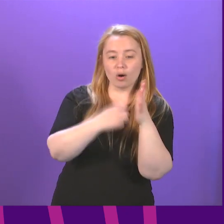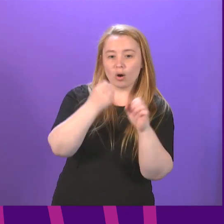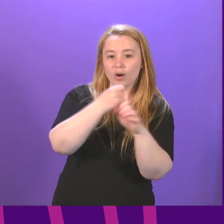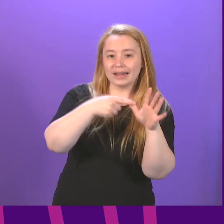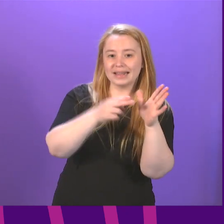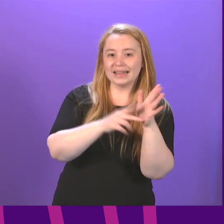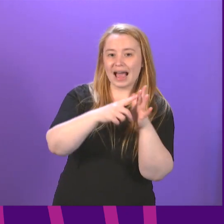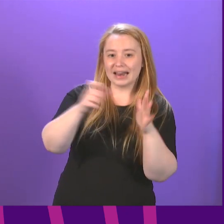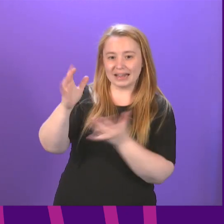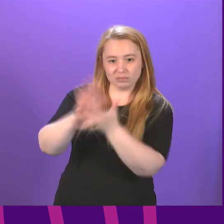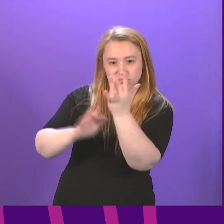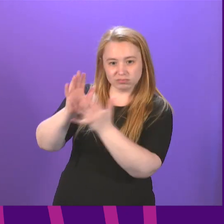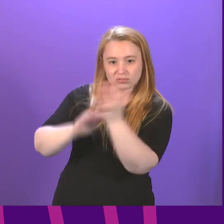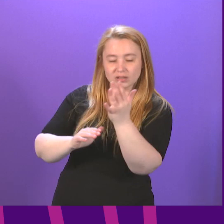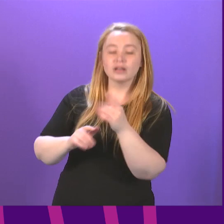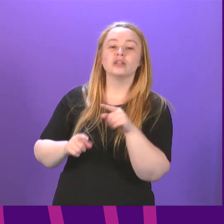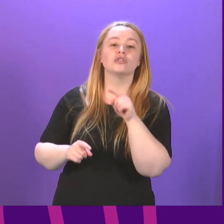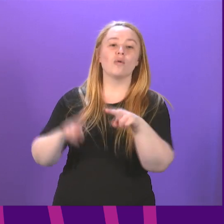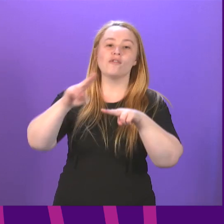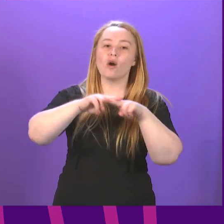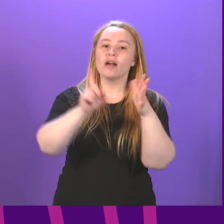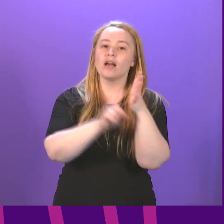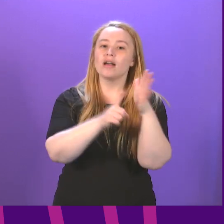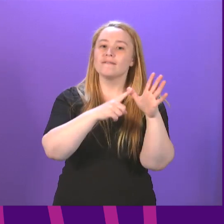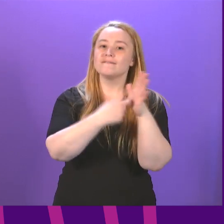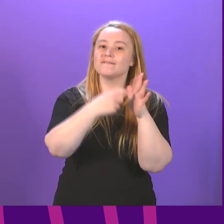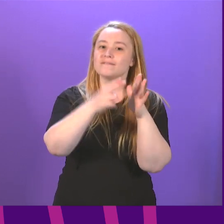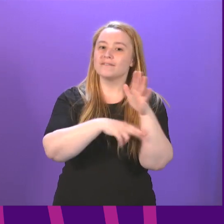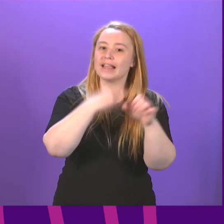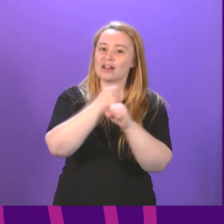SEPA has been clear that the flaring was unacceptable and that such flaring must become the